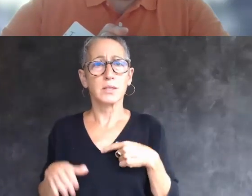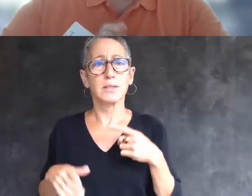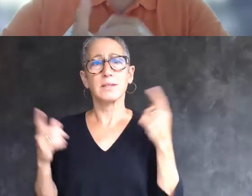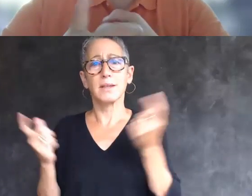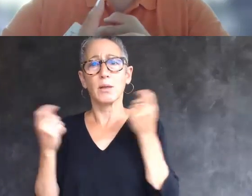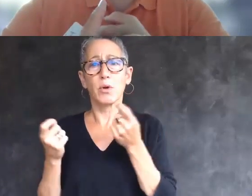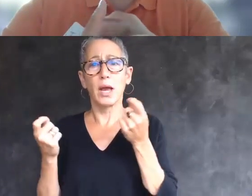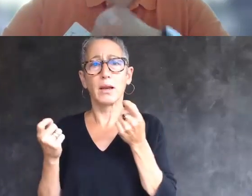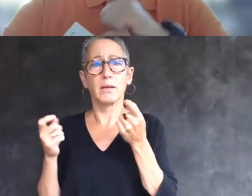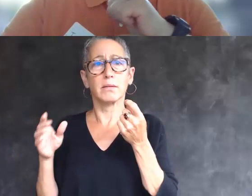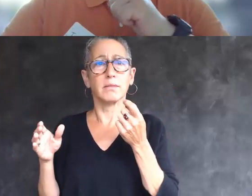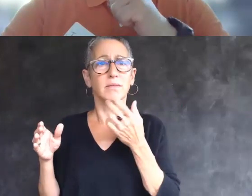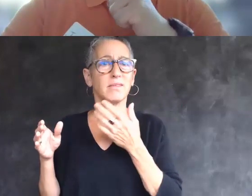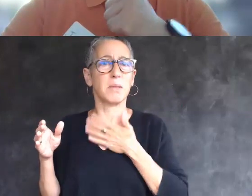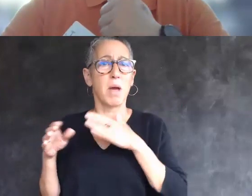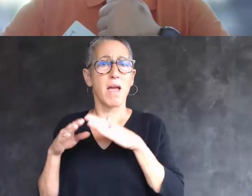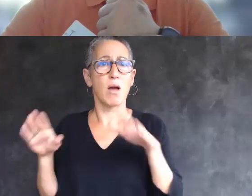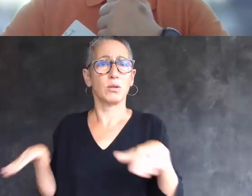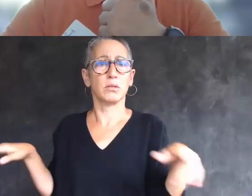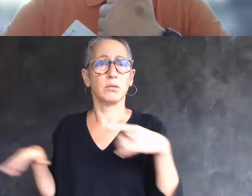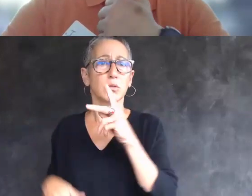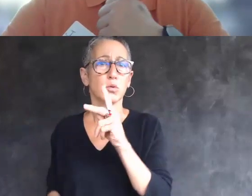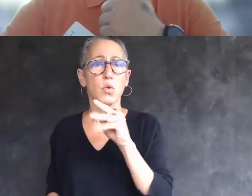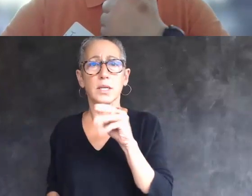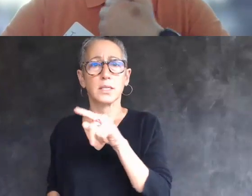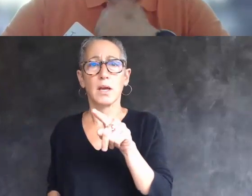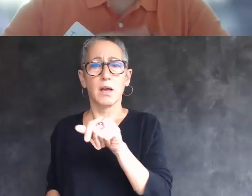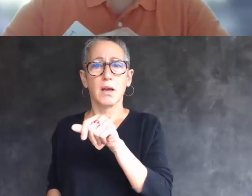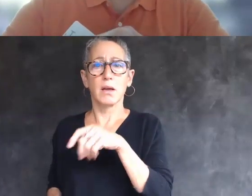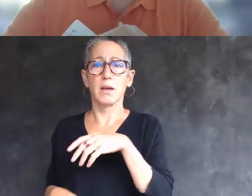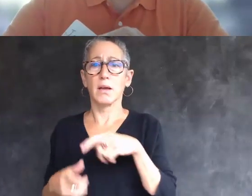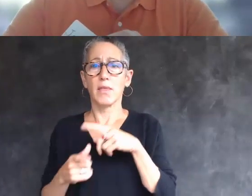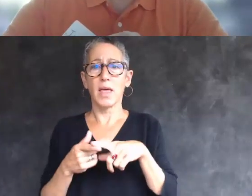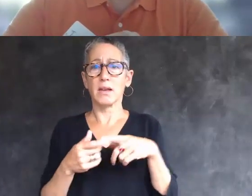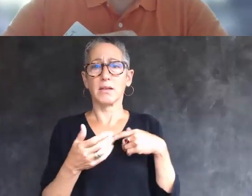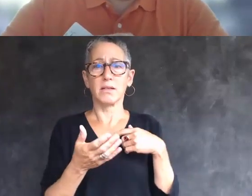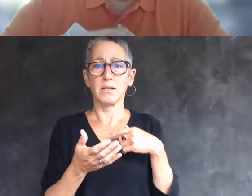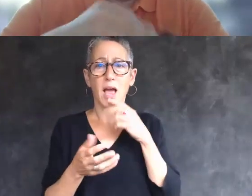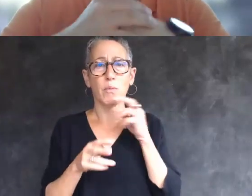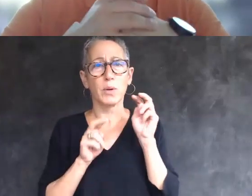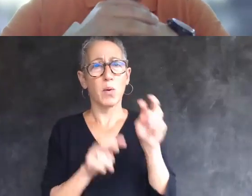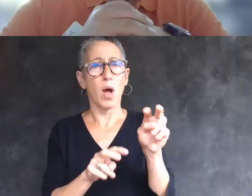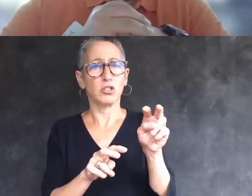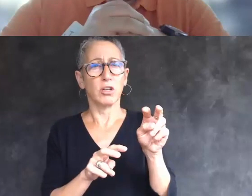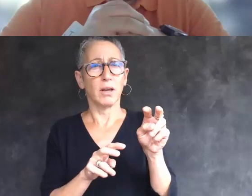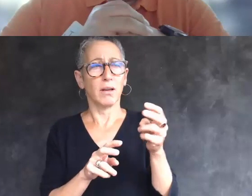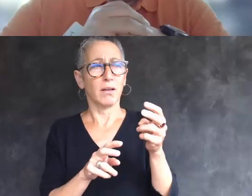TV where Tom and Jerry had the animals eaten each other with the bombs. And I know this is something there's a disconnection from.